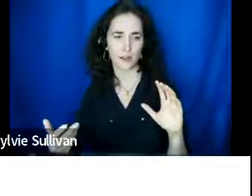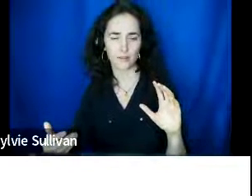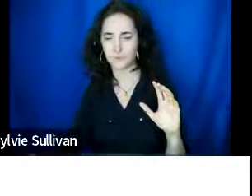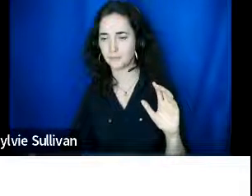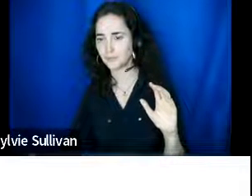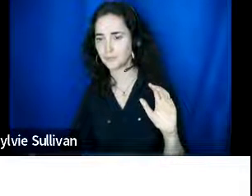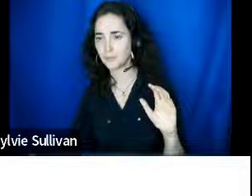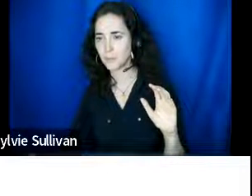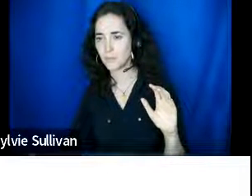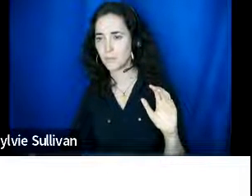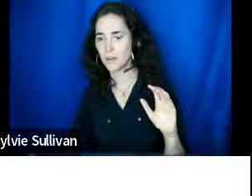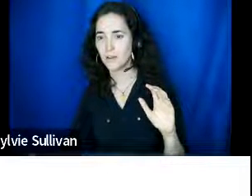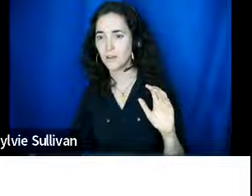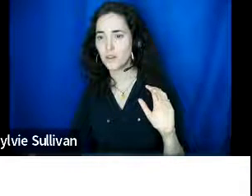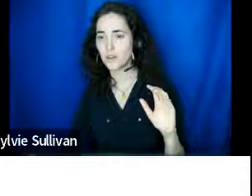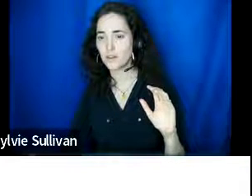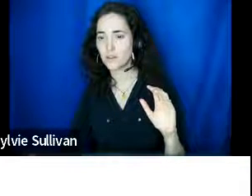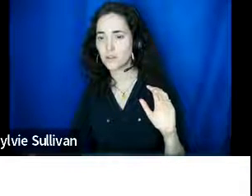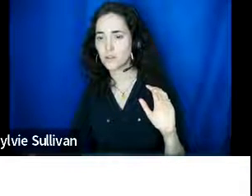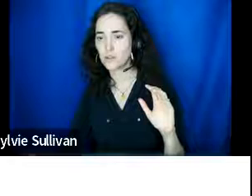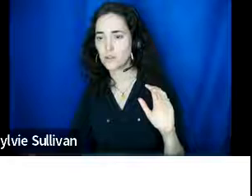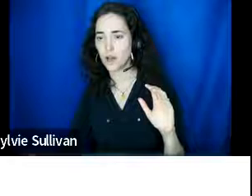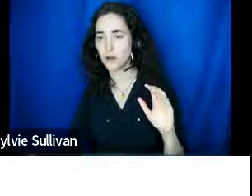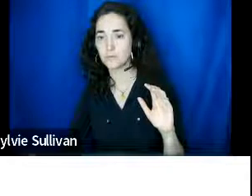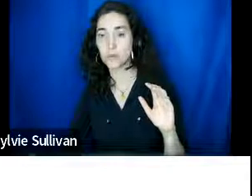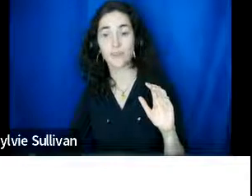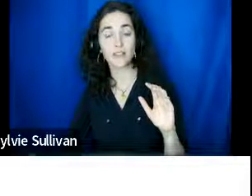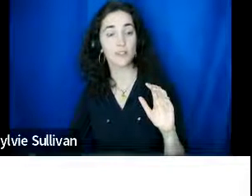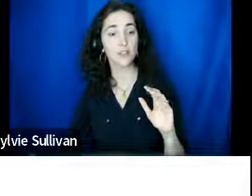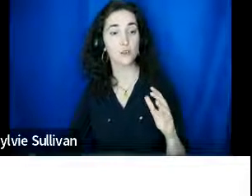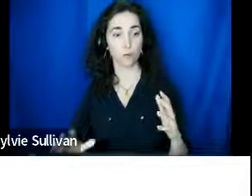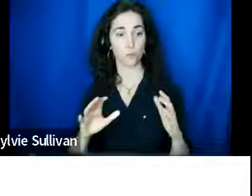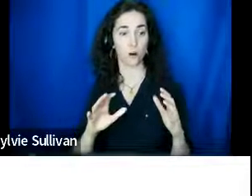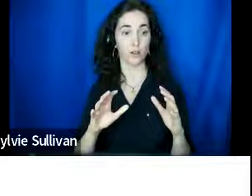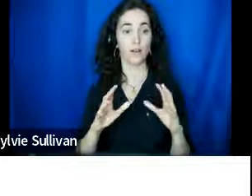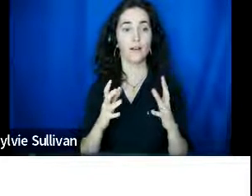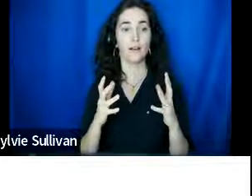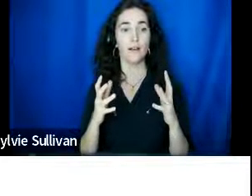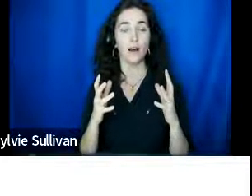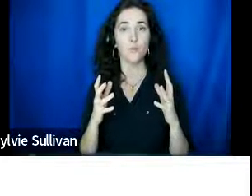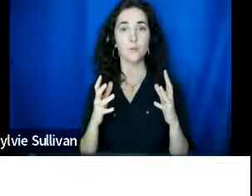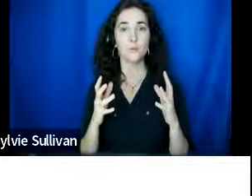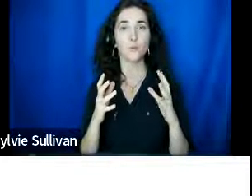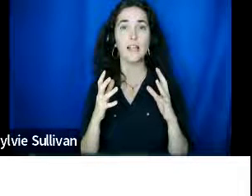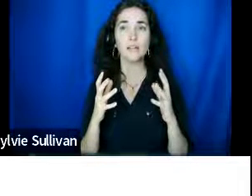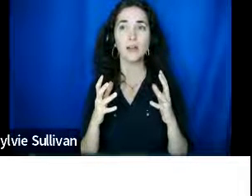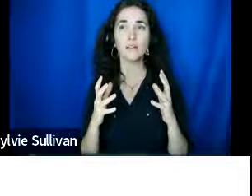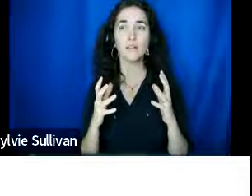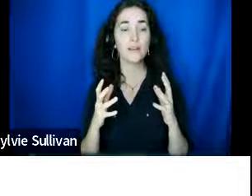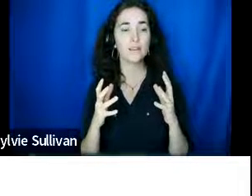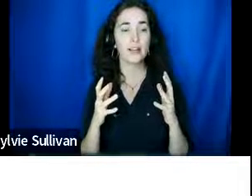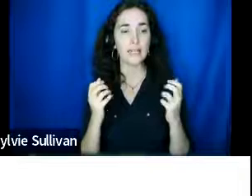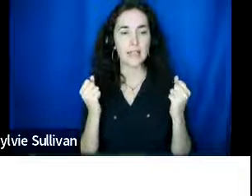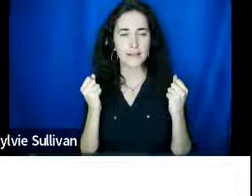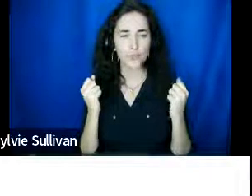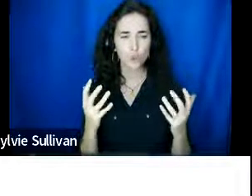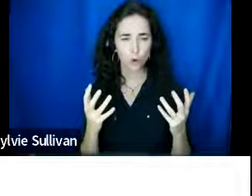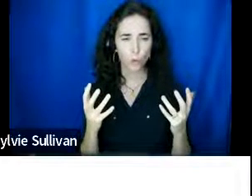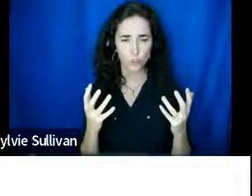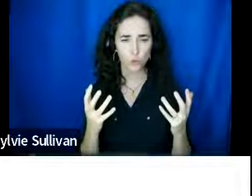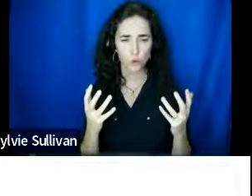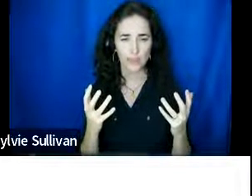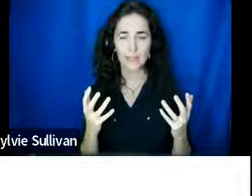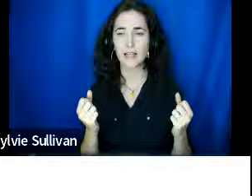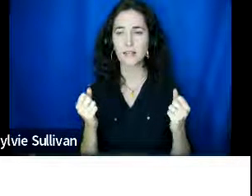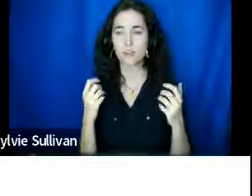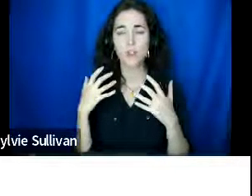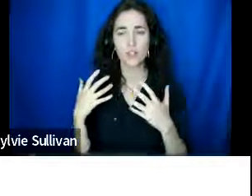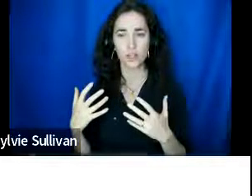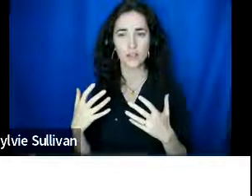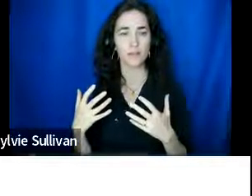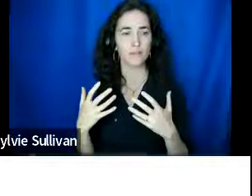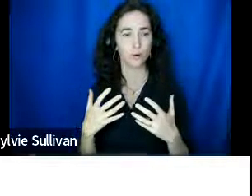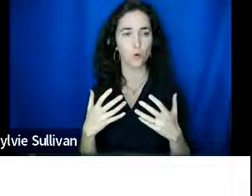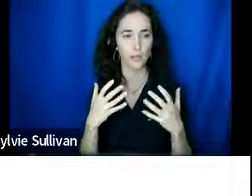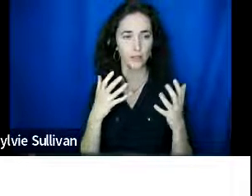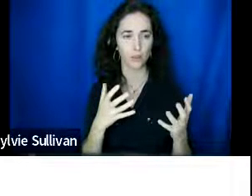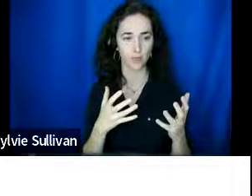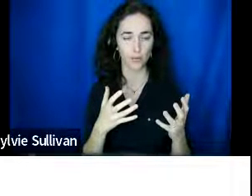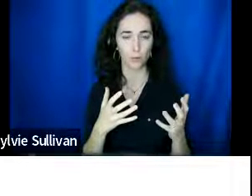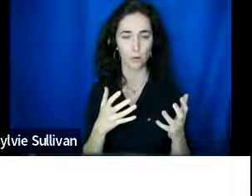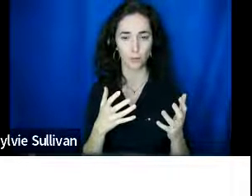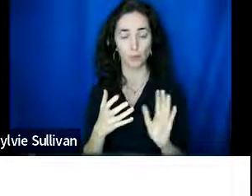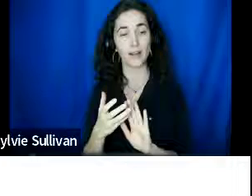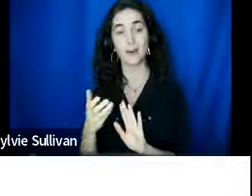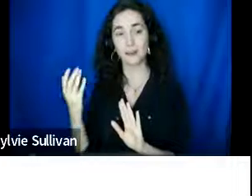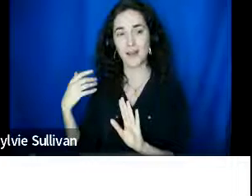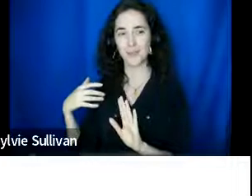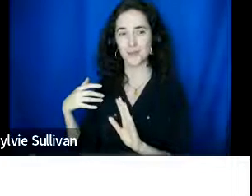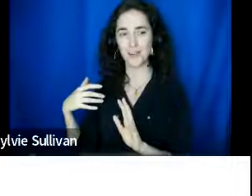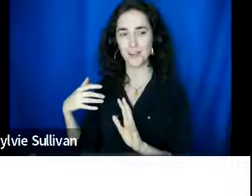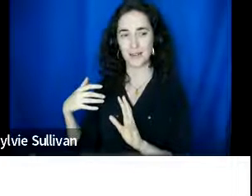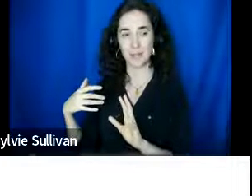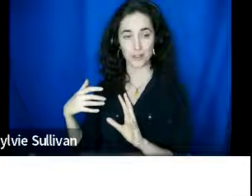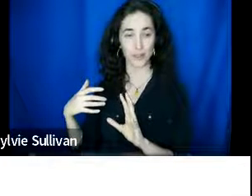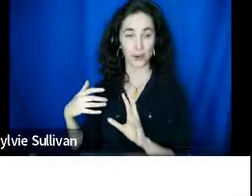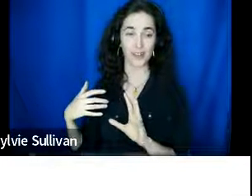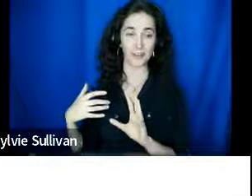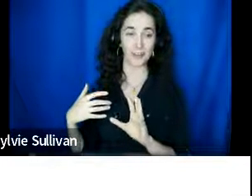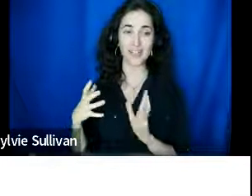After that... so that's the first part. So let's not think that it takes so much work, that it takes so much studying before we can communicate with people. And it goes back to when I mentioned earlier